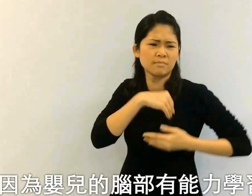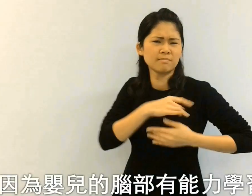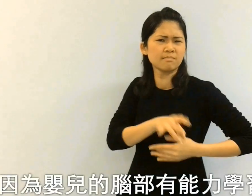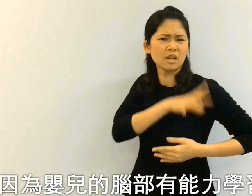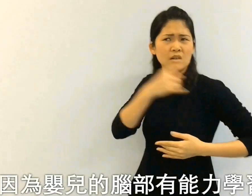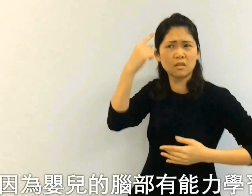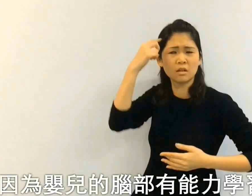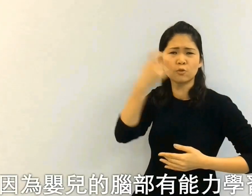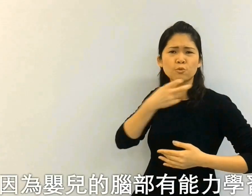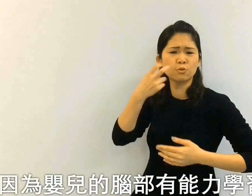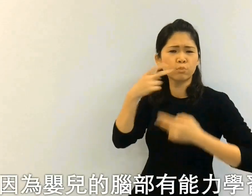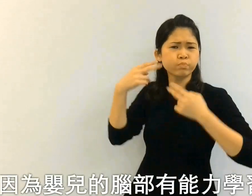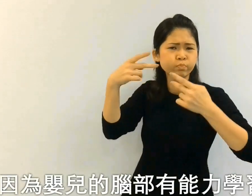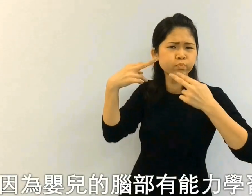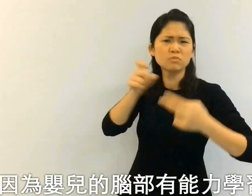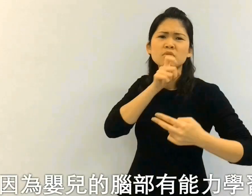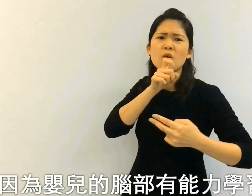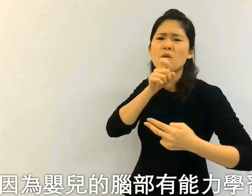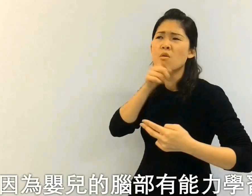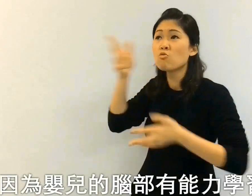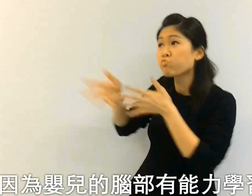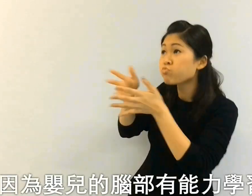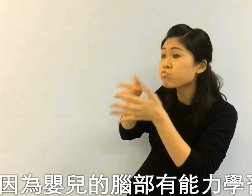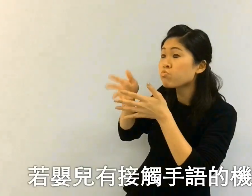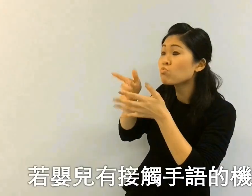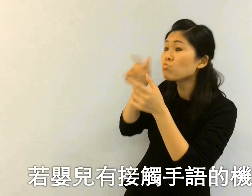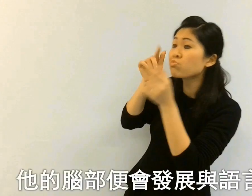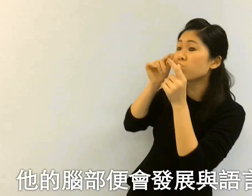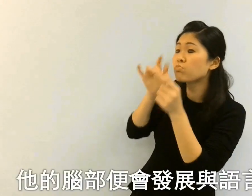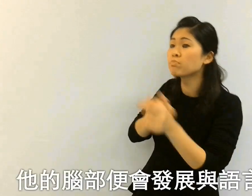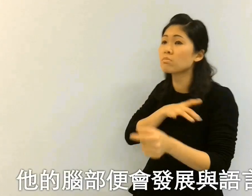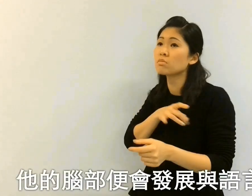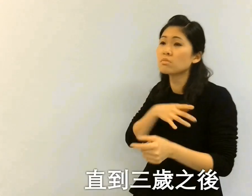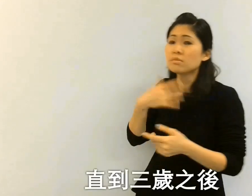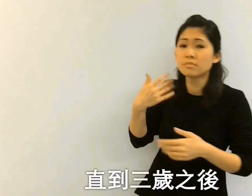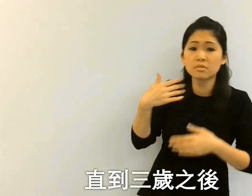Because he has the learning ability to linguistic development. If the infant has the exposure to sign language, his brain will develop the language.